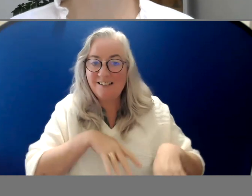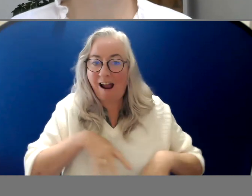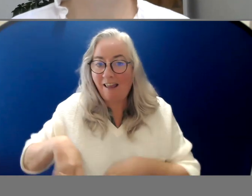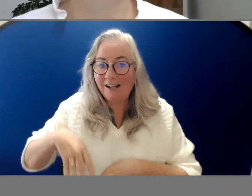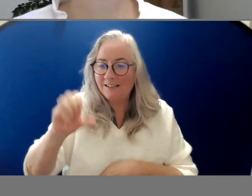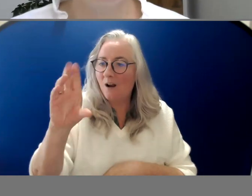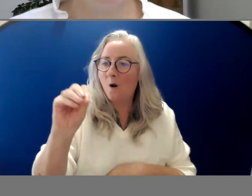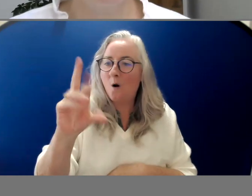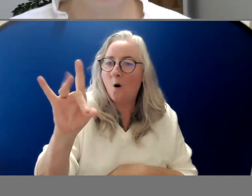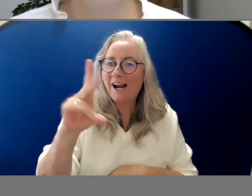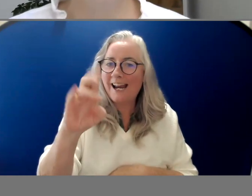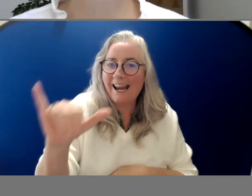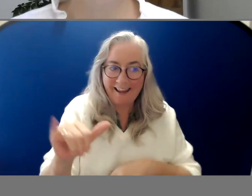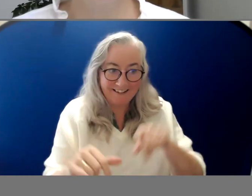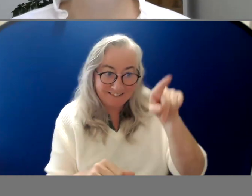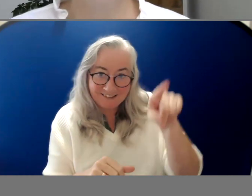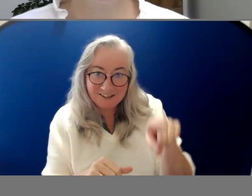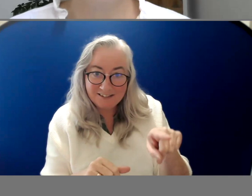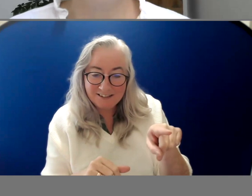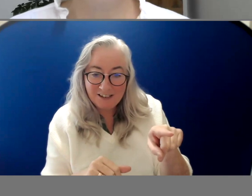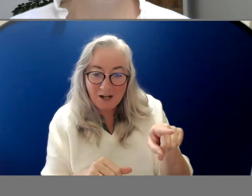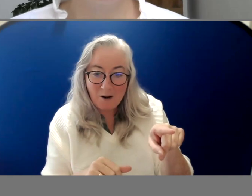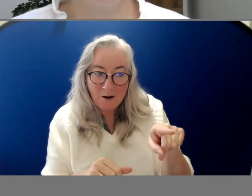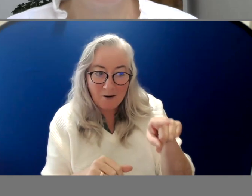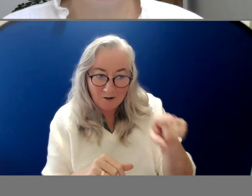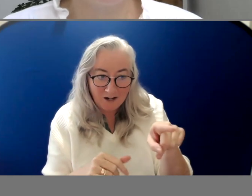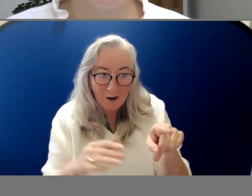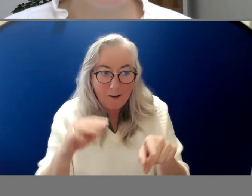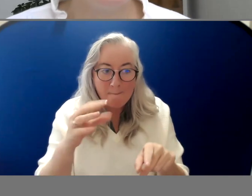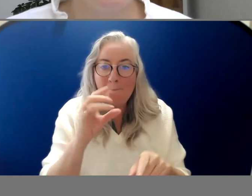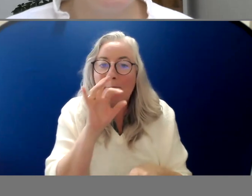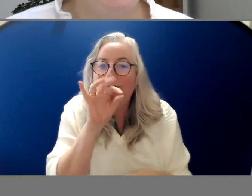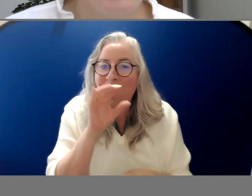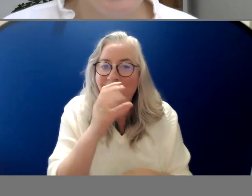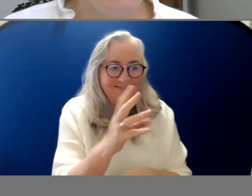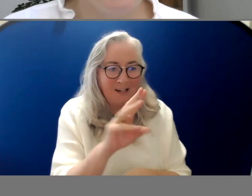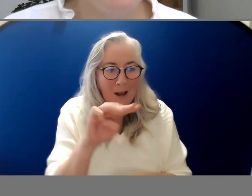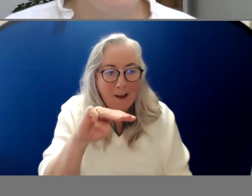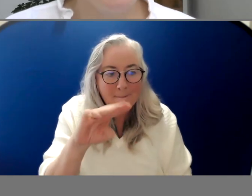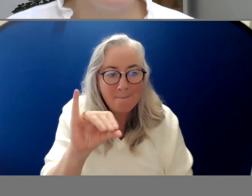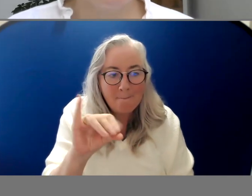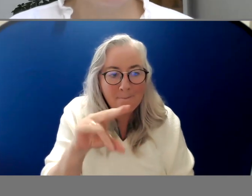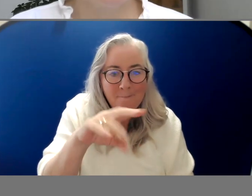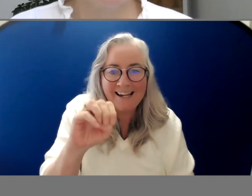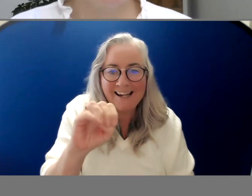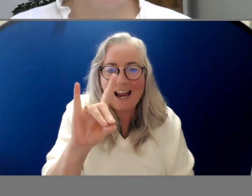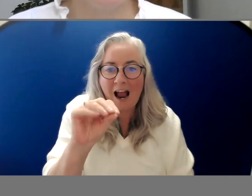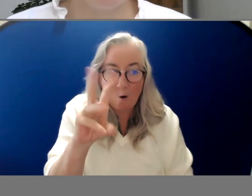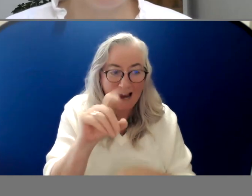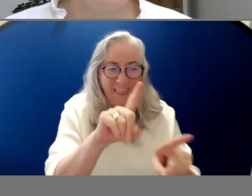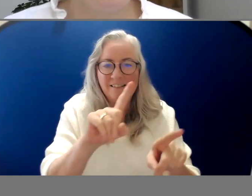and pronounce mi- or maybe I will Minehowe in Scotland and essentially it's an Iron Age